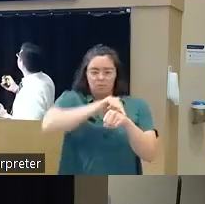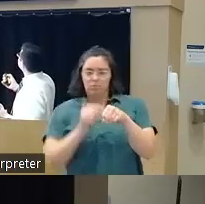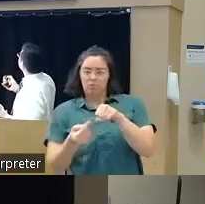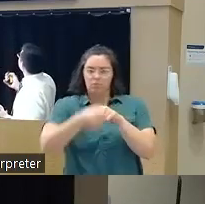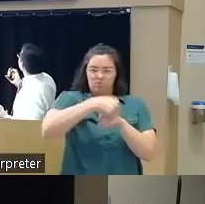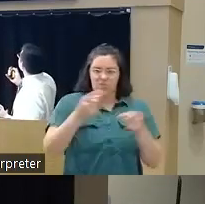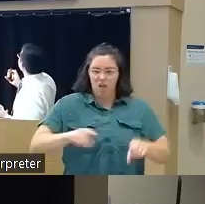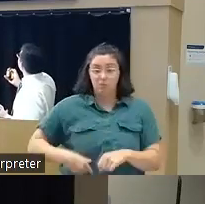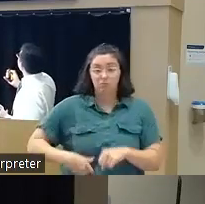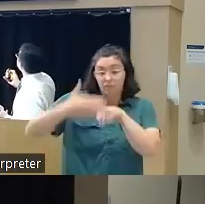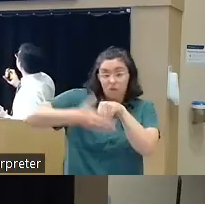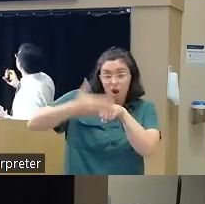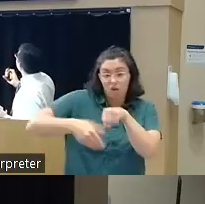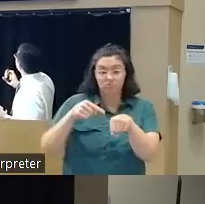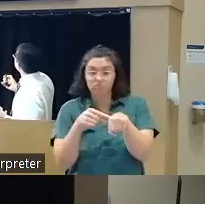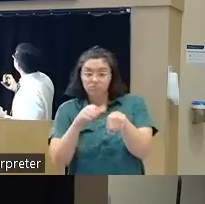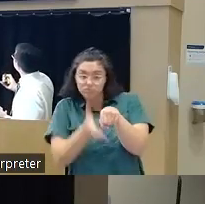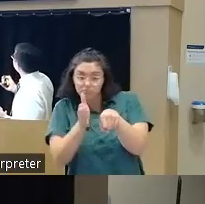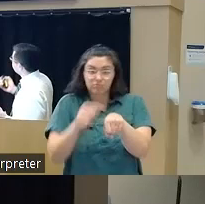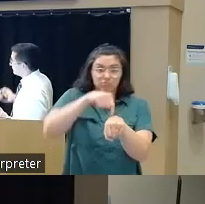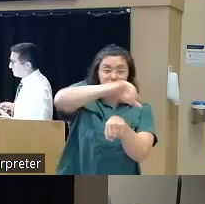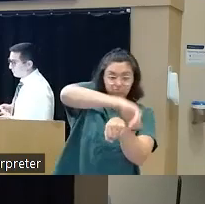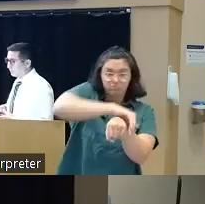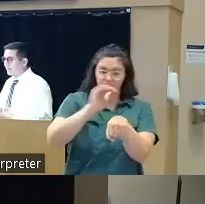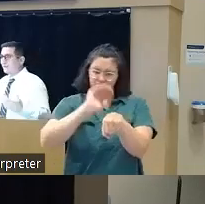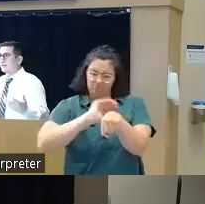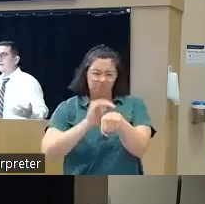so you can have frontal you can have this like parietal occipital area temporal and